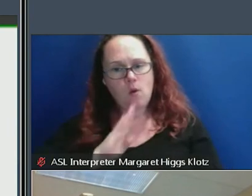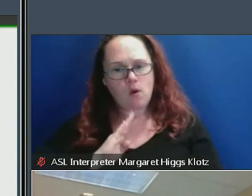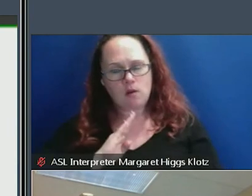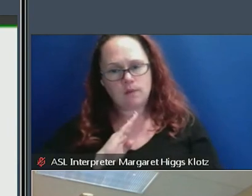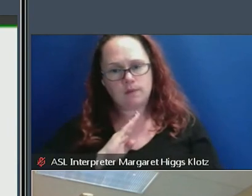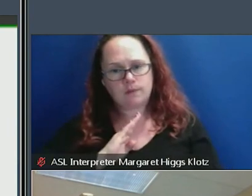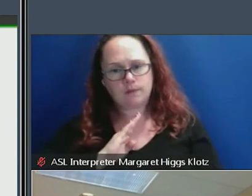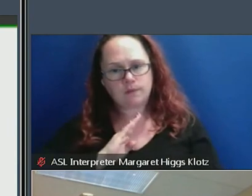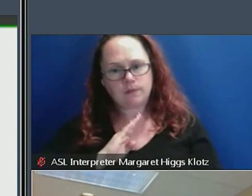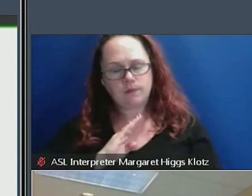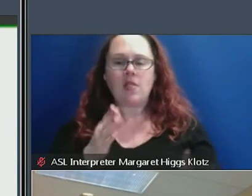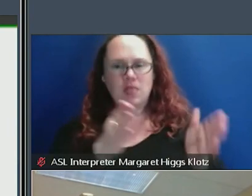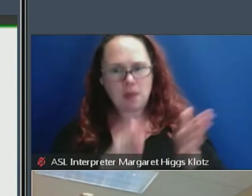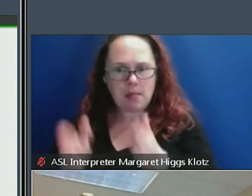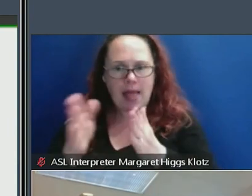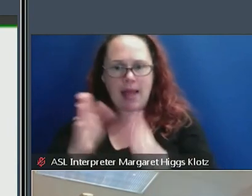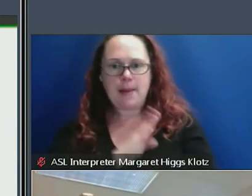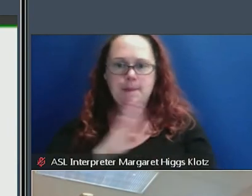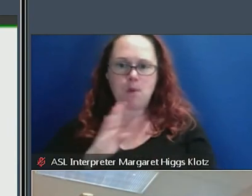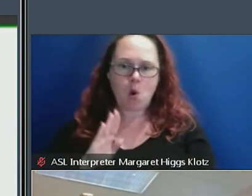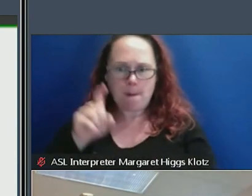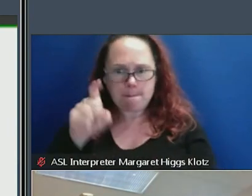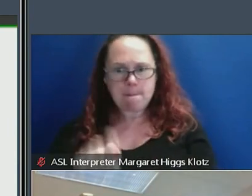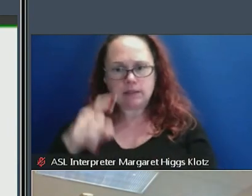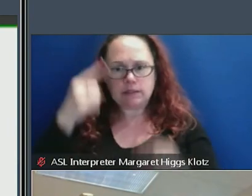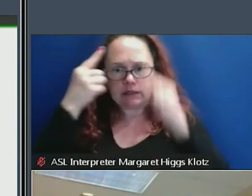The planning board must also consider those issues.